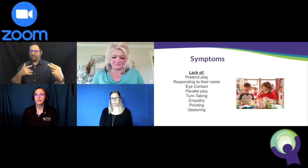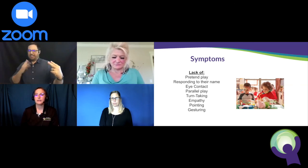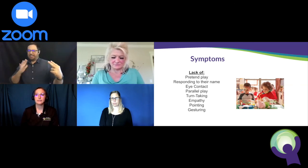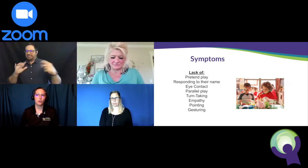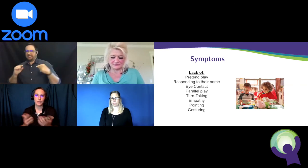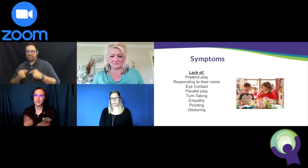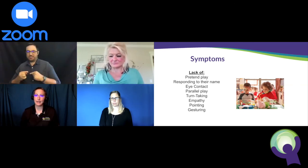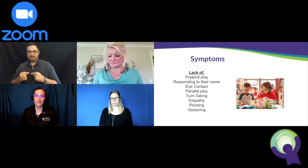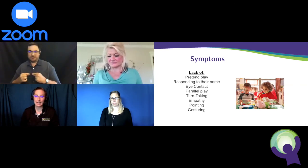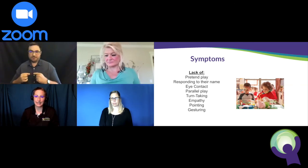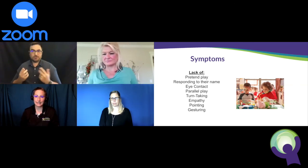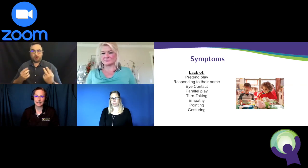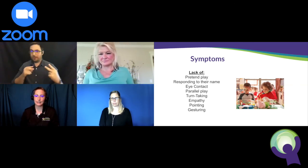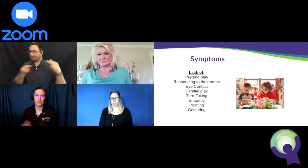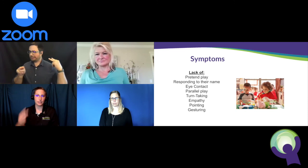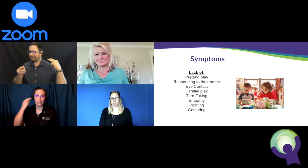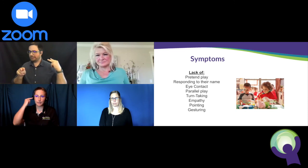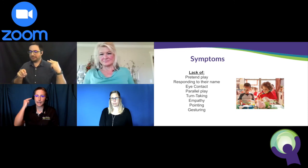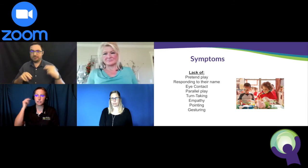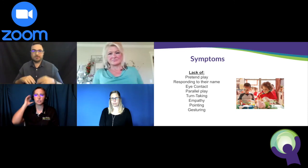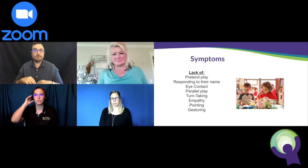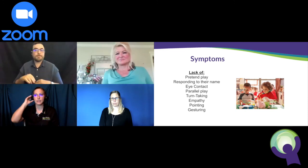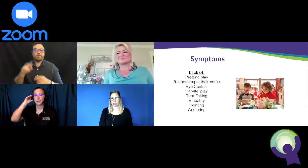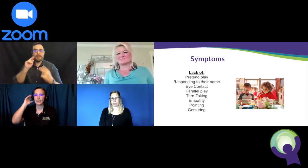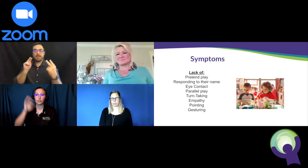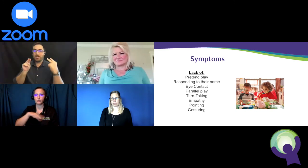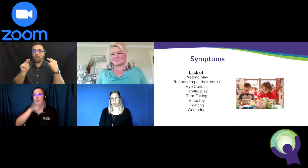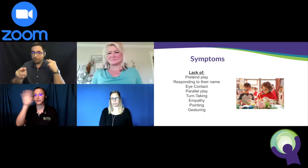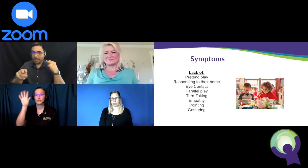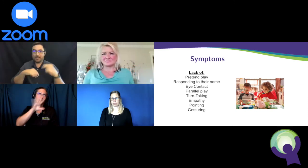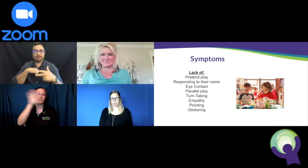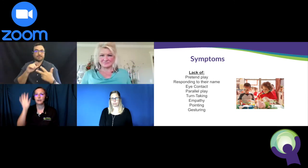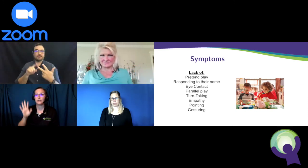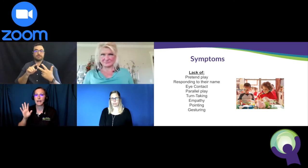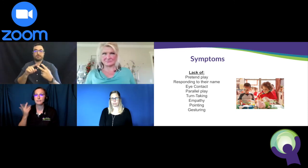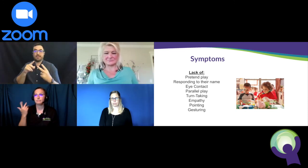and so they may not make eye contact. They might be looking past you, they might not look around, they might look around a lot.